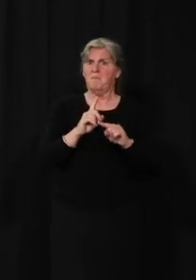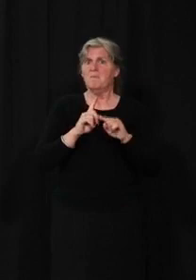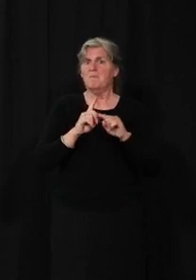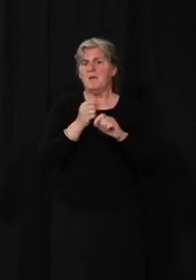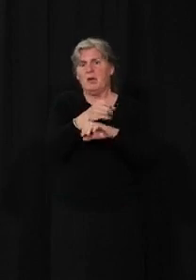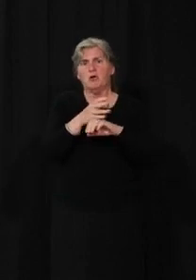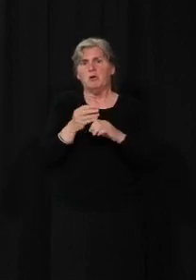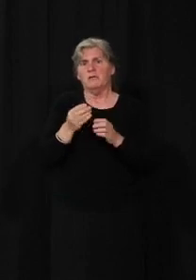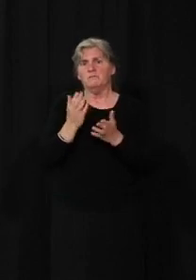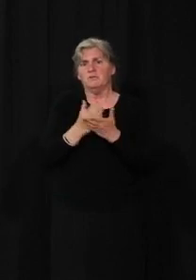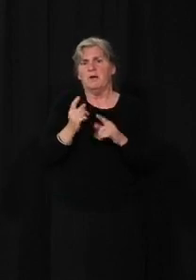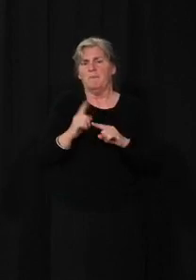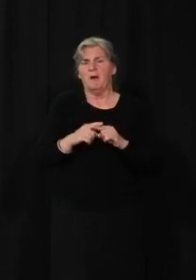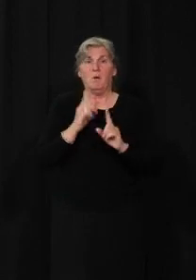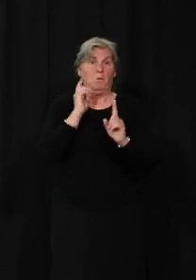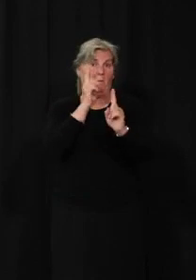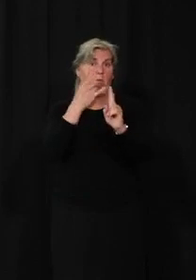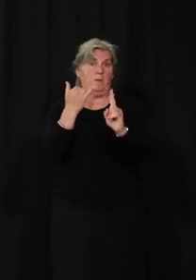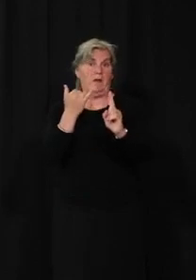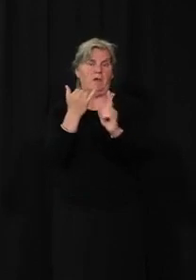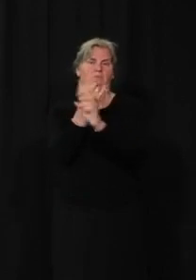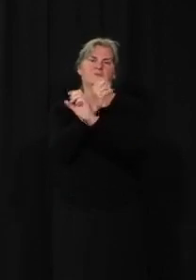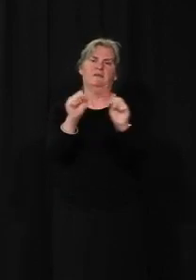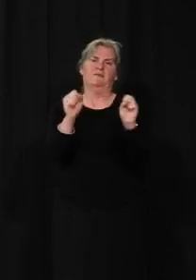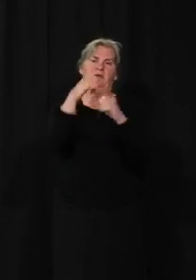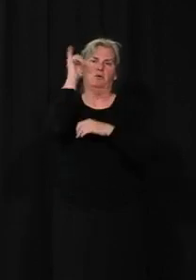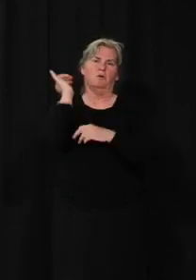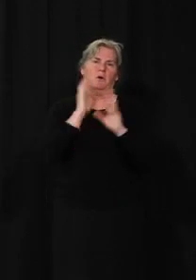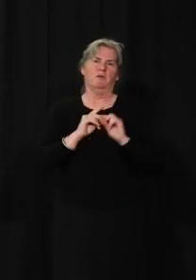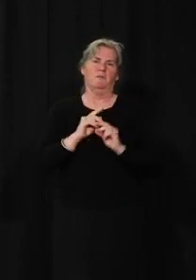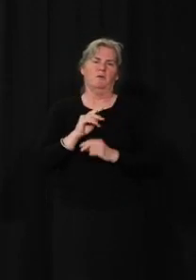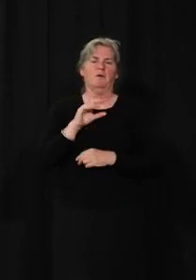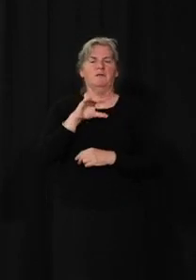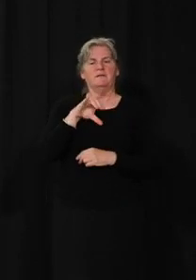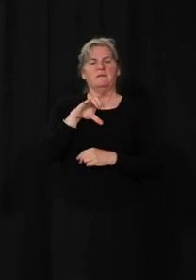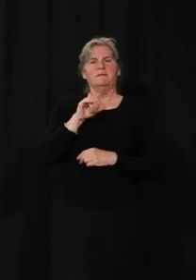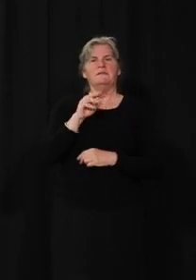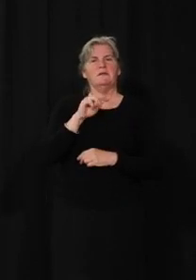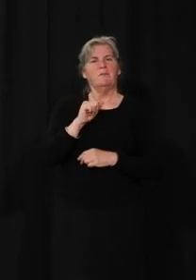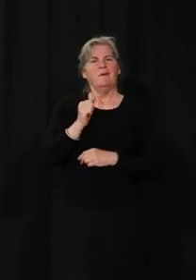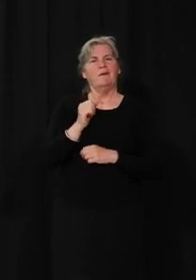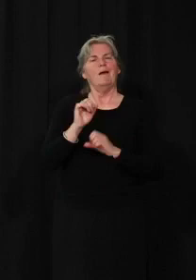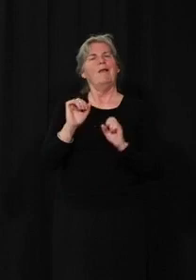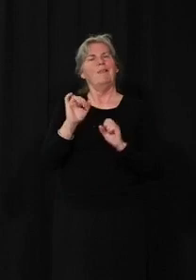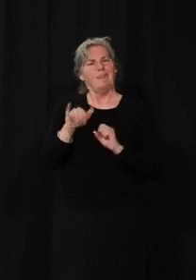is the safety of Yukoners and te civil emergency measures act is extremely important in that